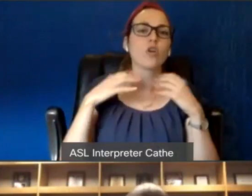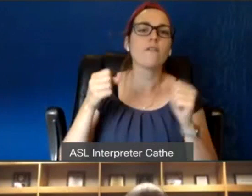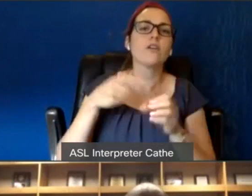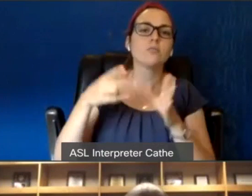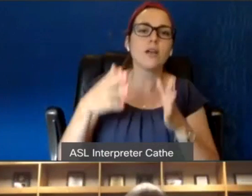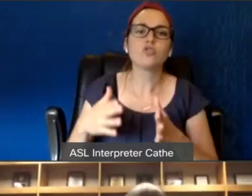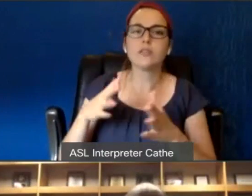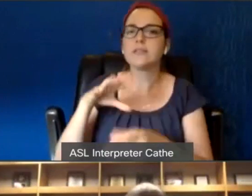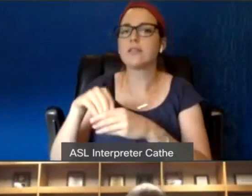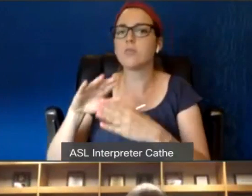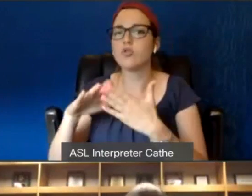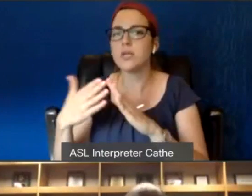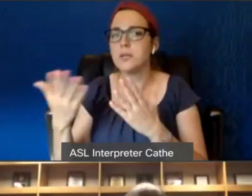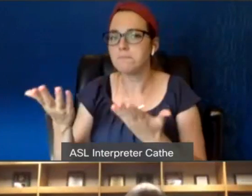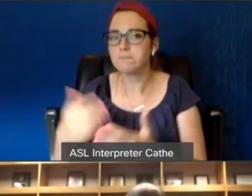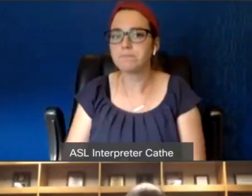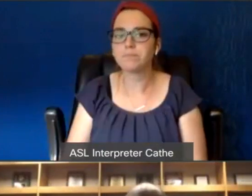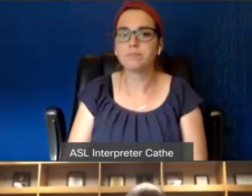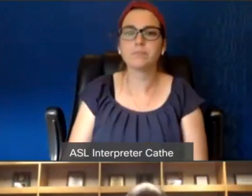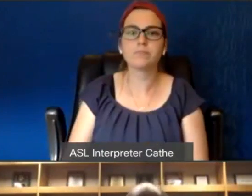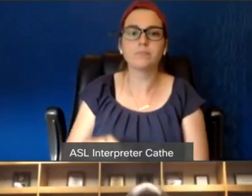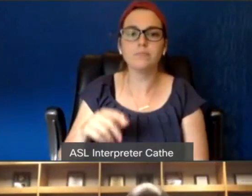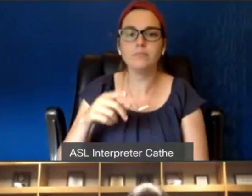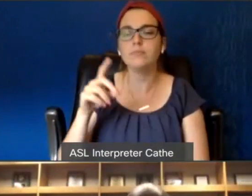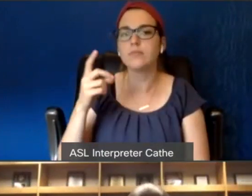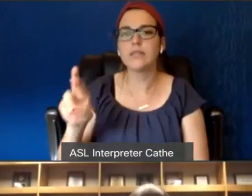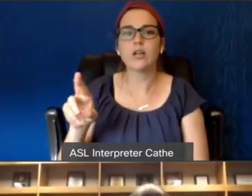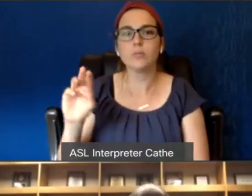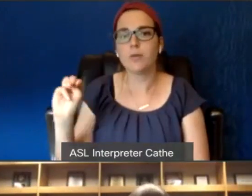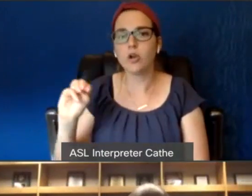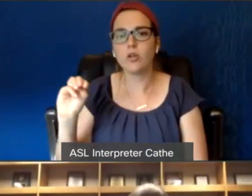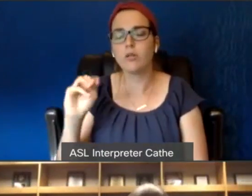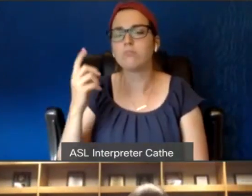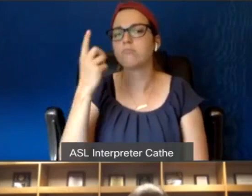One point I would raise and a lot of people may not realize is that recovery specialists